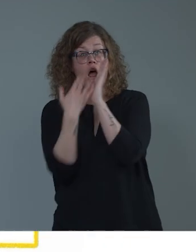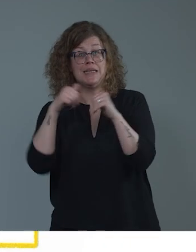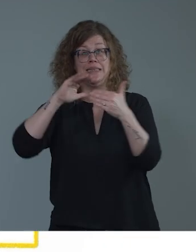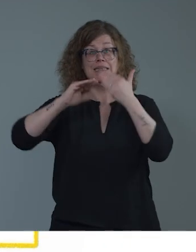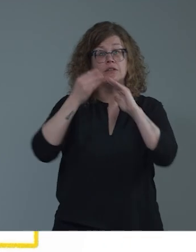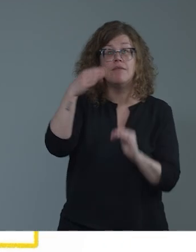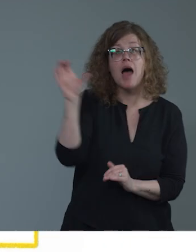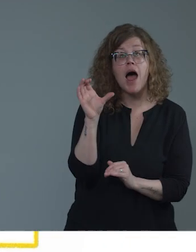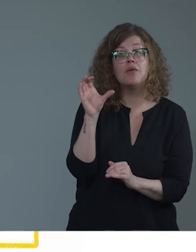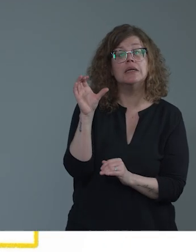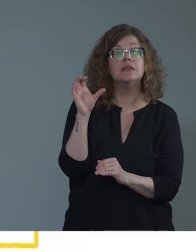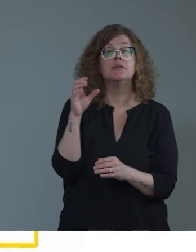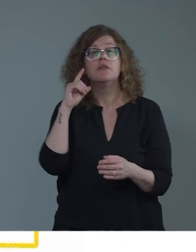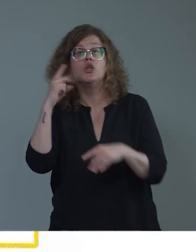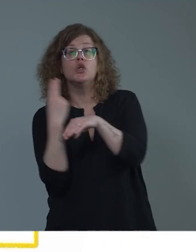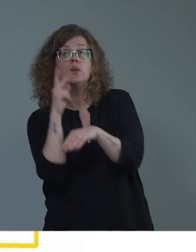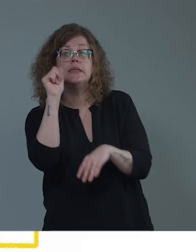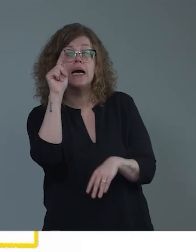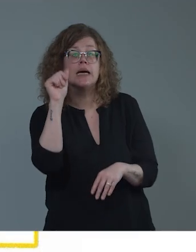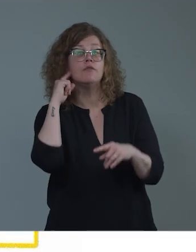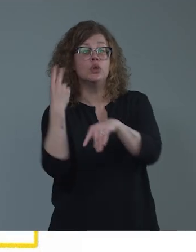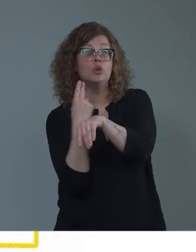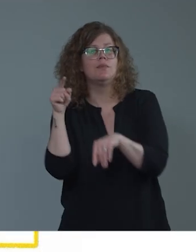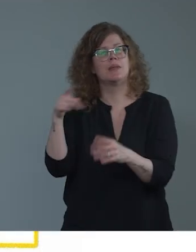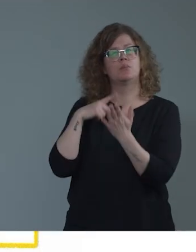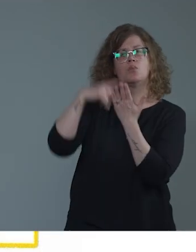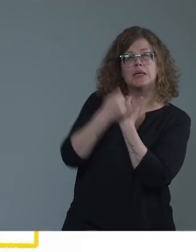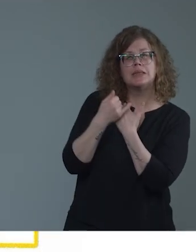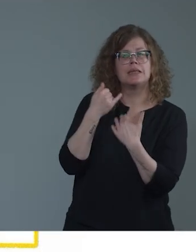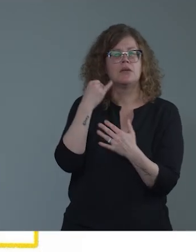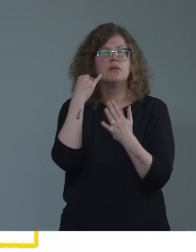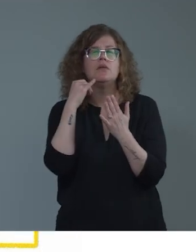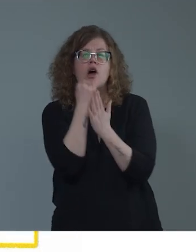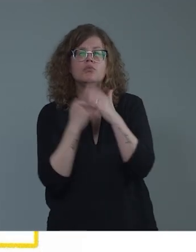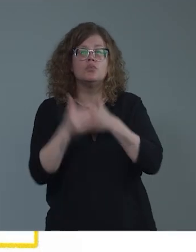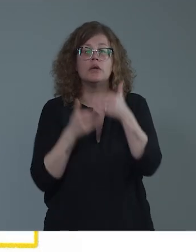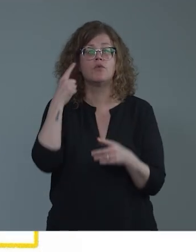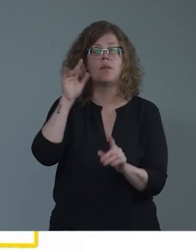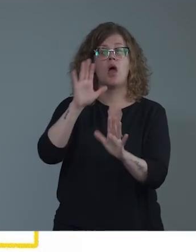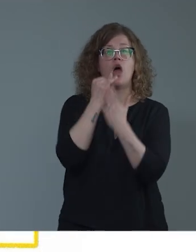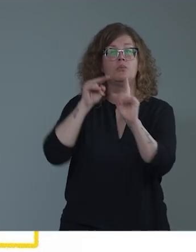Wolf's Resource Guide. So you'll see in her page that it's about the idea, this idea that you want